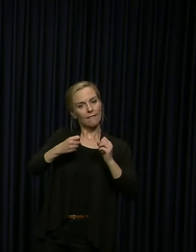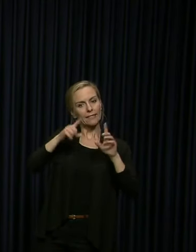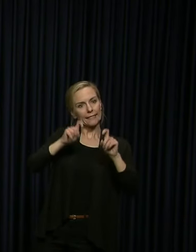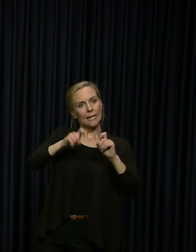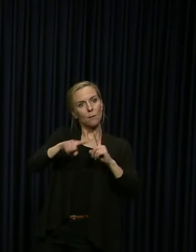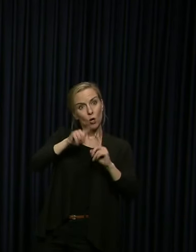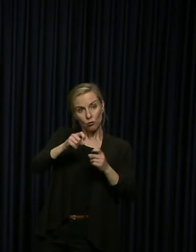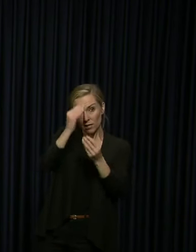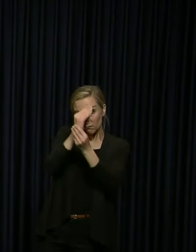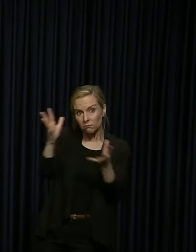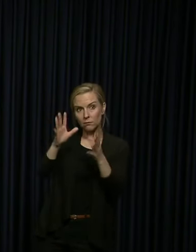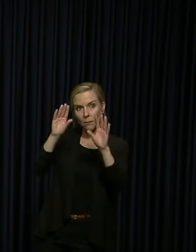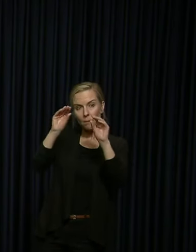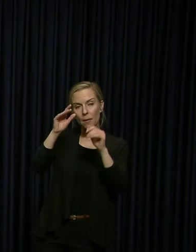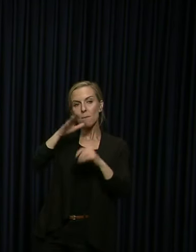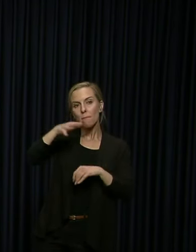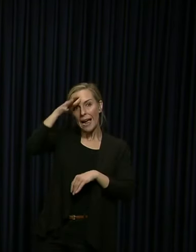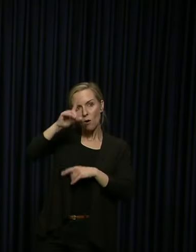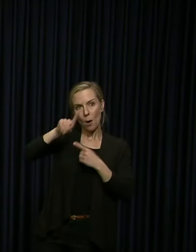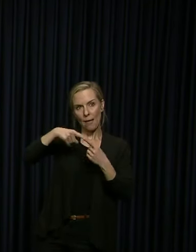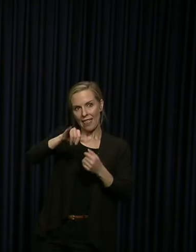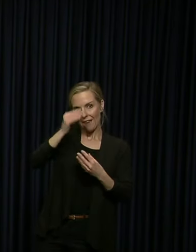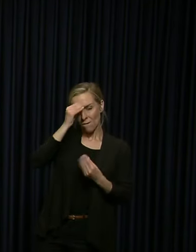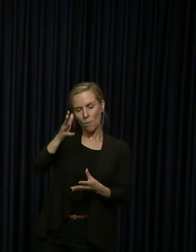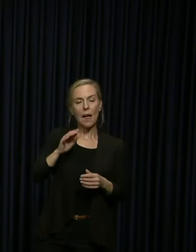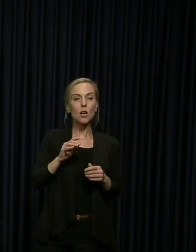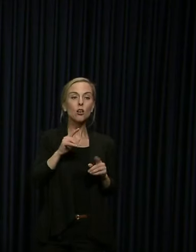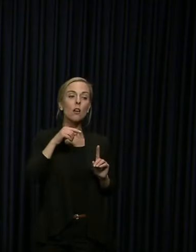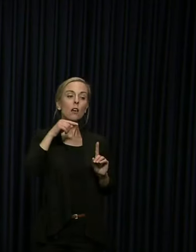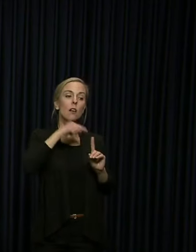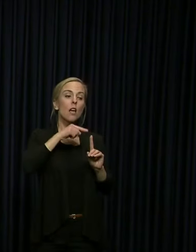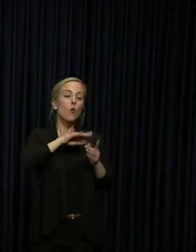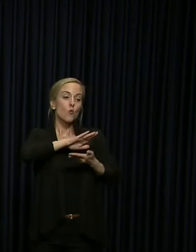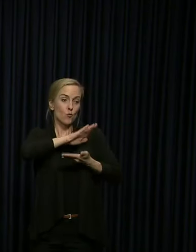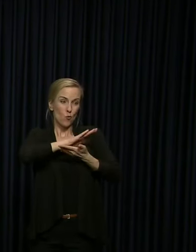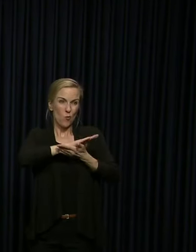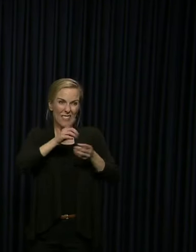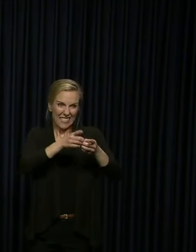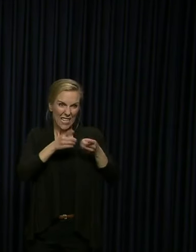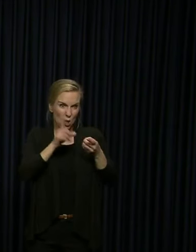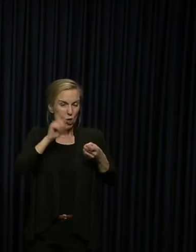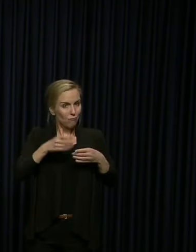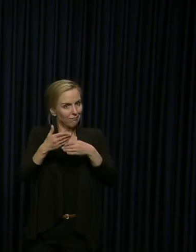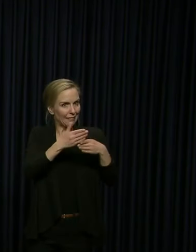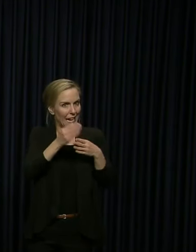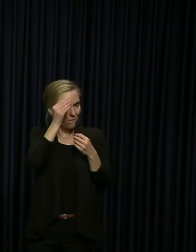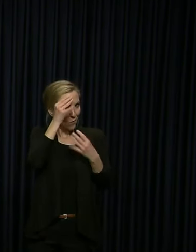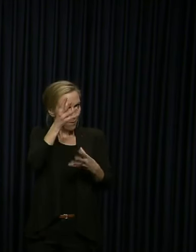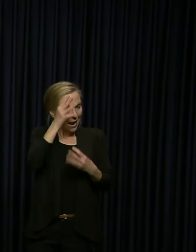TO THOSE THAT ARE PROVIDE 10 FOOD SERVICE, I LOVE SEEING THE PICTURES. JUST MAKE SURE IN THE PICTURES THAT YOU ALL ARE SOCIALLY